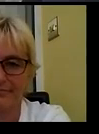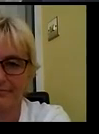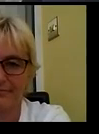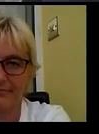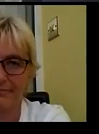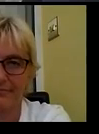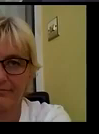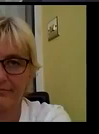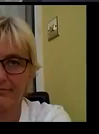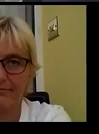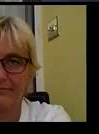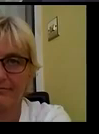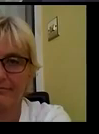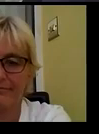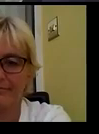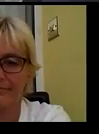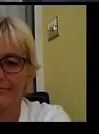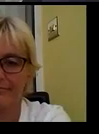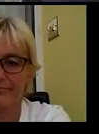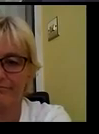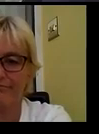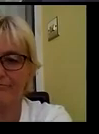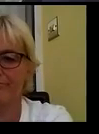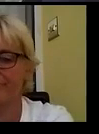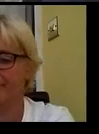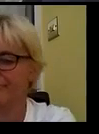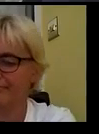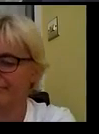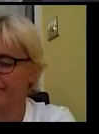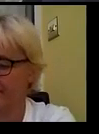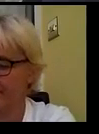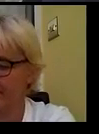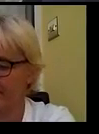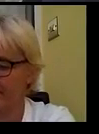start if anyone's watching this has got any issues whatsoever or they know of